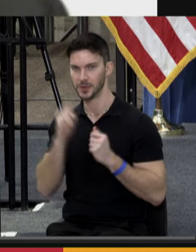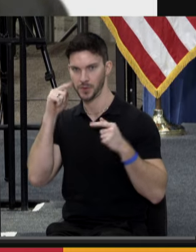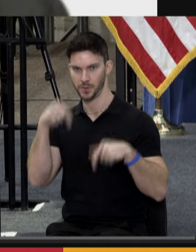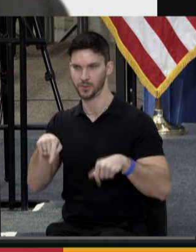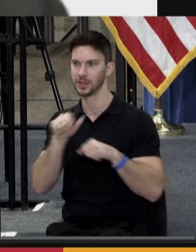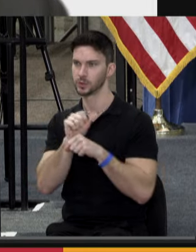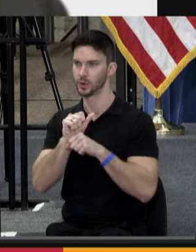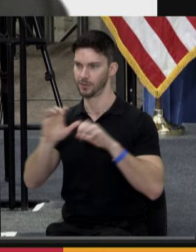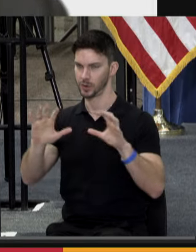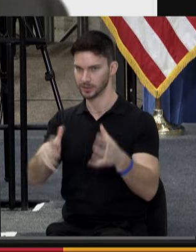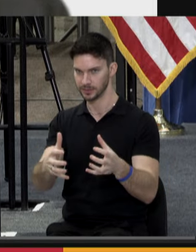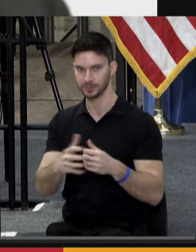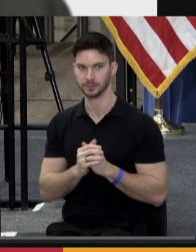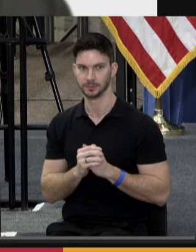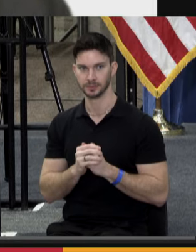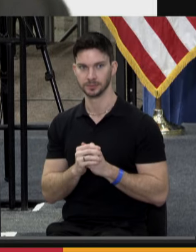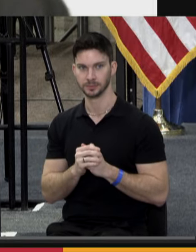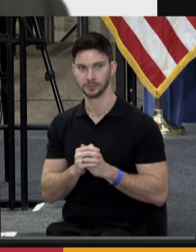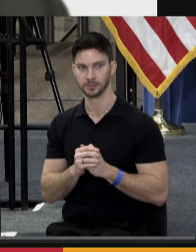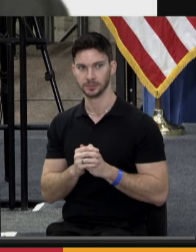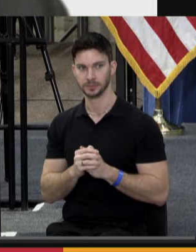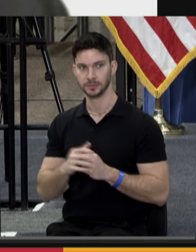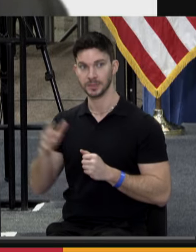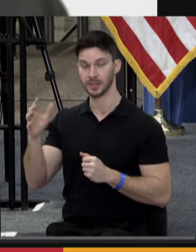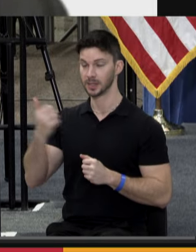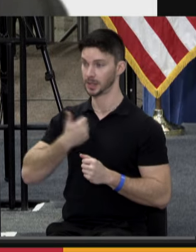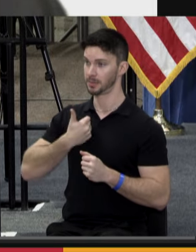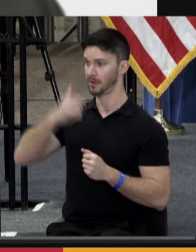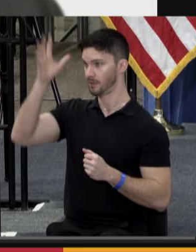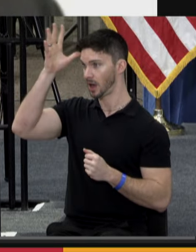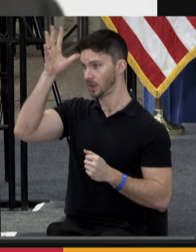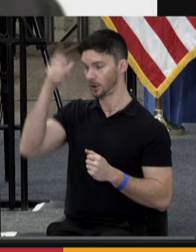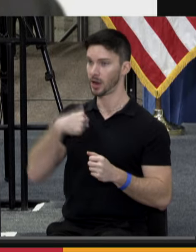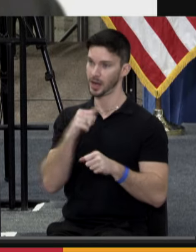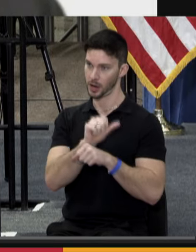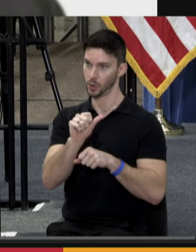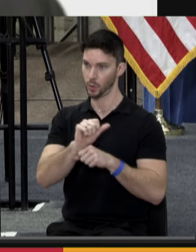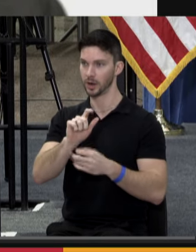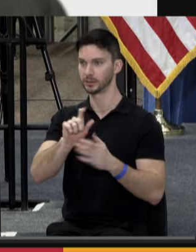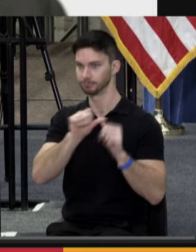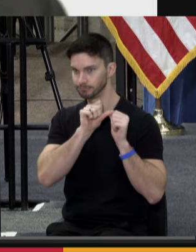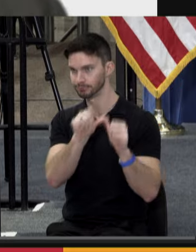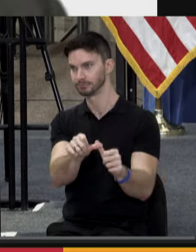I'm a single father and I work long hours to provide for my family. I often miss family events,